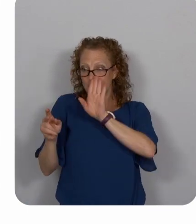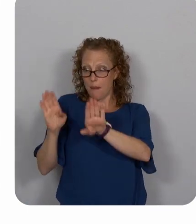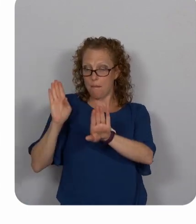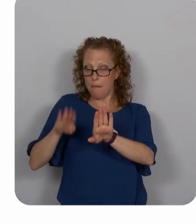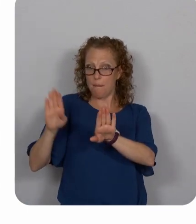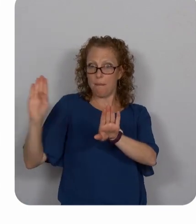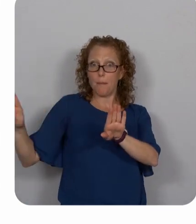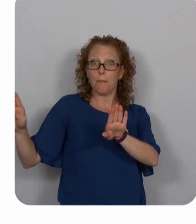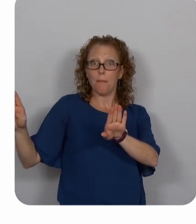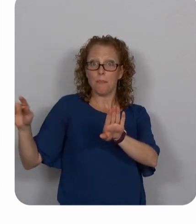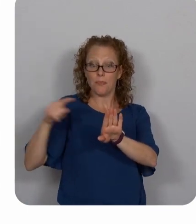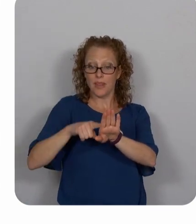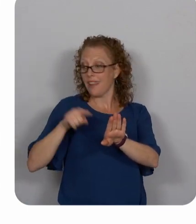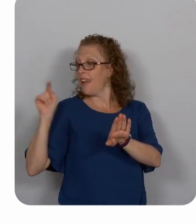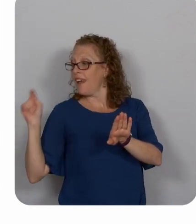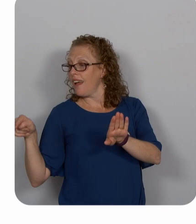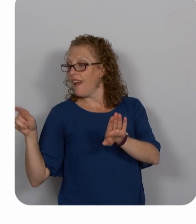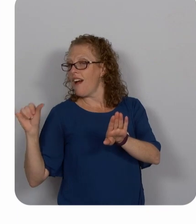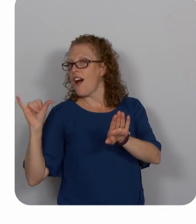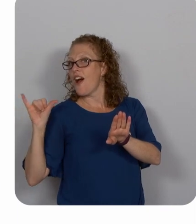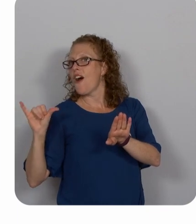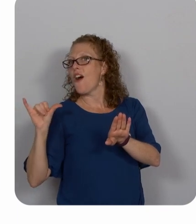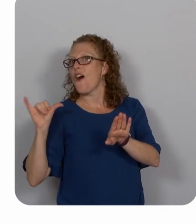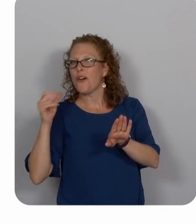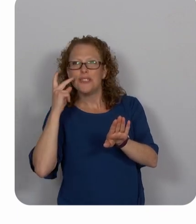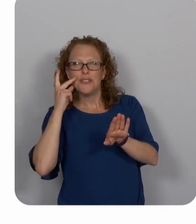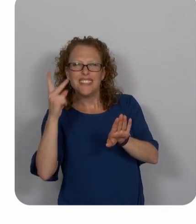the shape of the lizard and accentuates details in her texture.